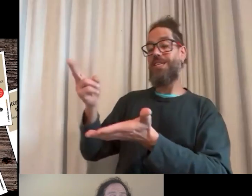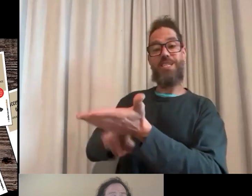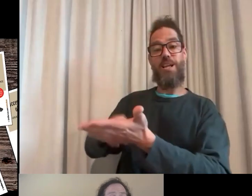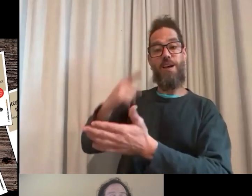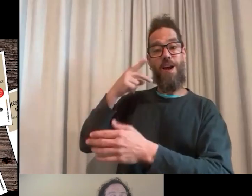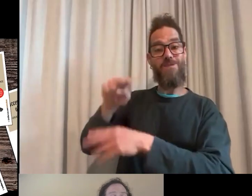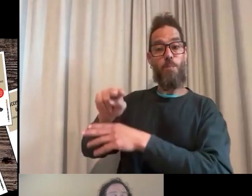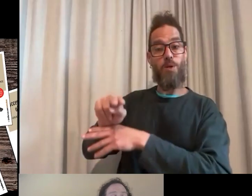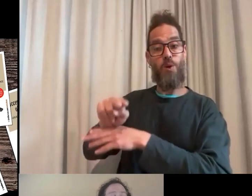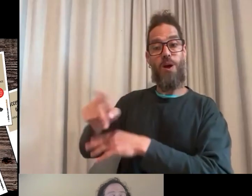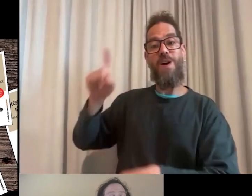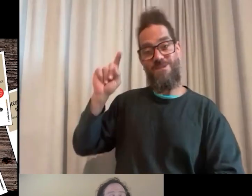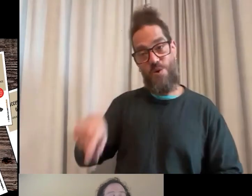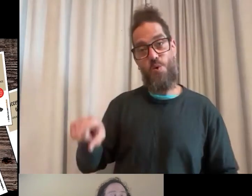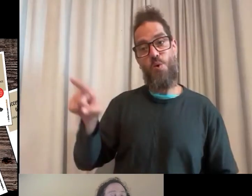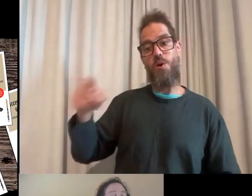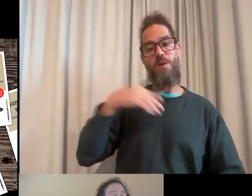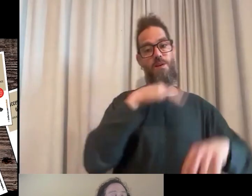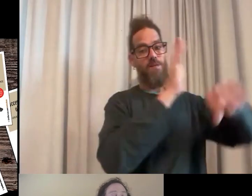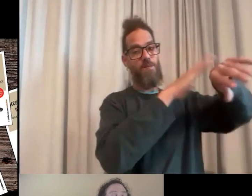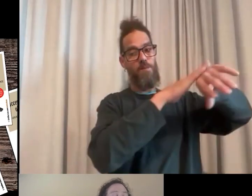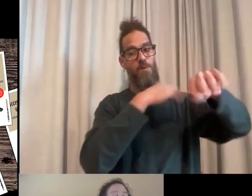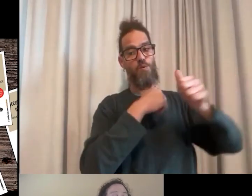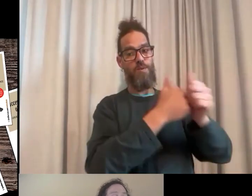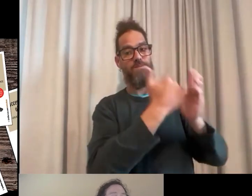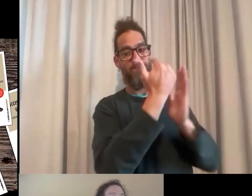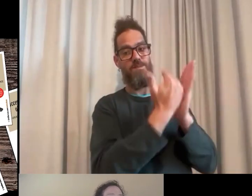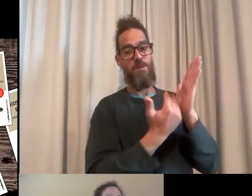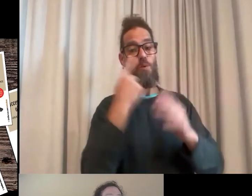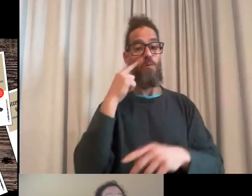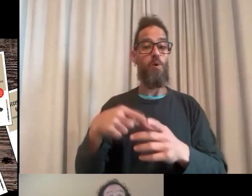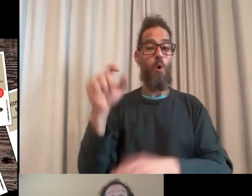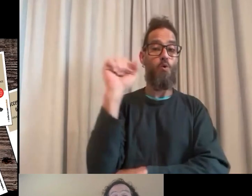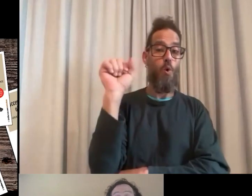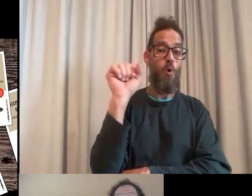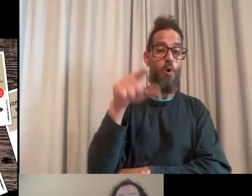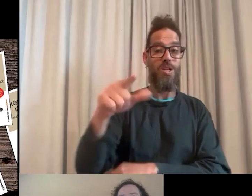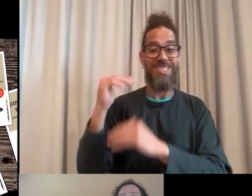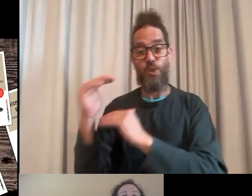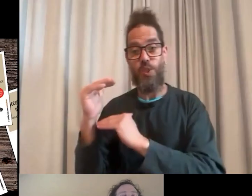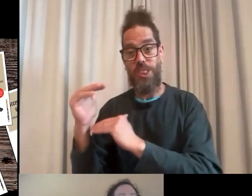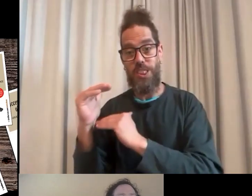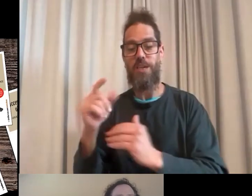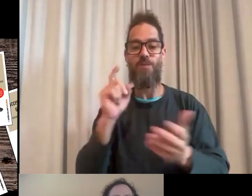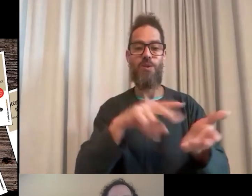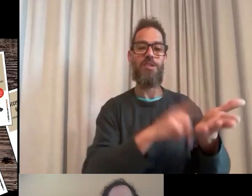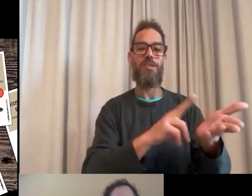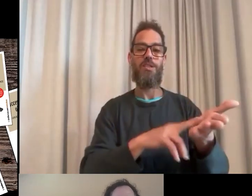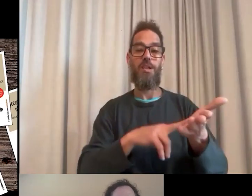it's saying if you want to procure something, here's the formula you use to make sure someone convinces you that that car is safe to drive, so to speak.